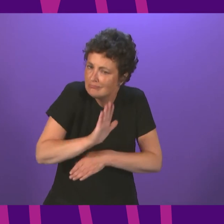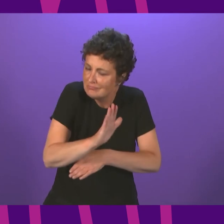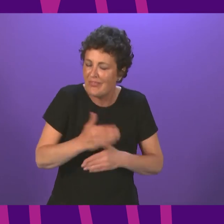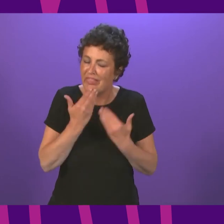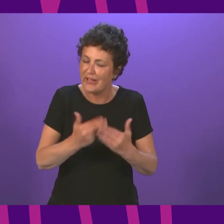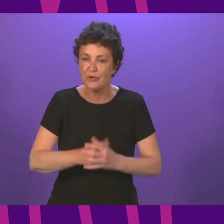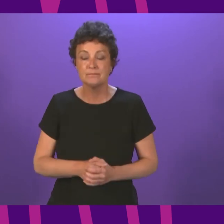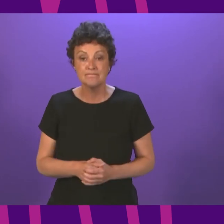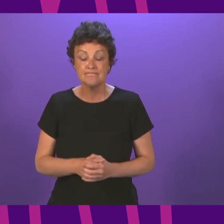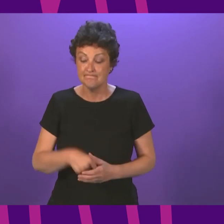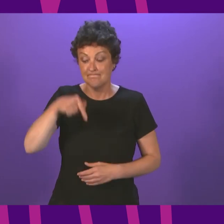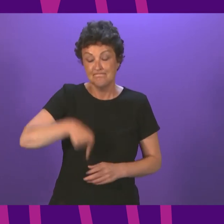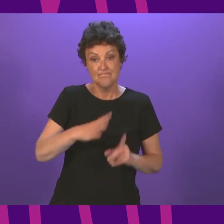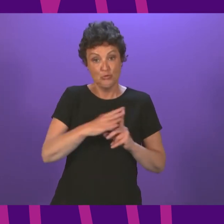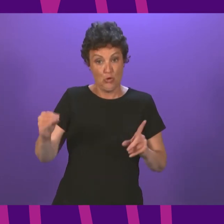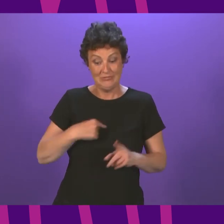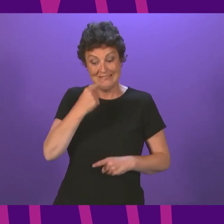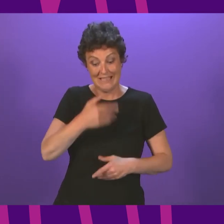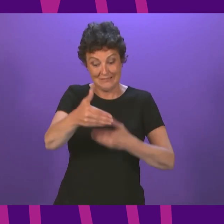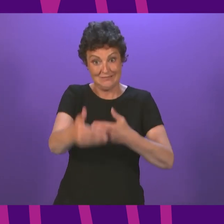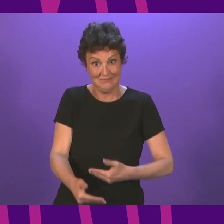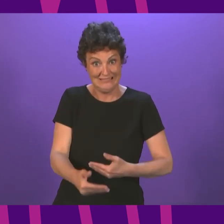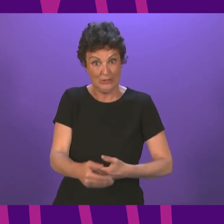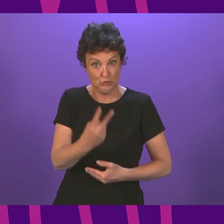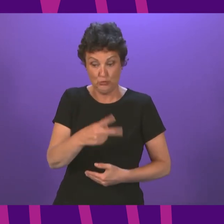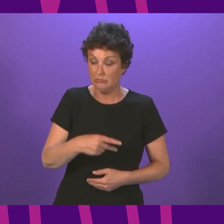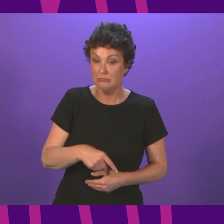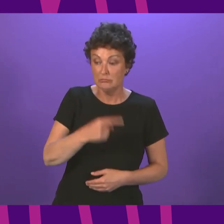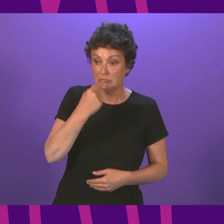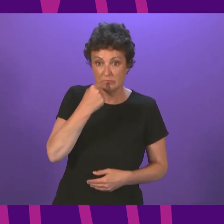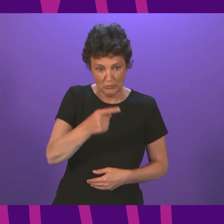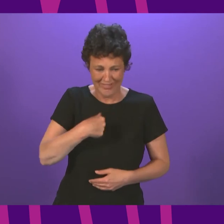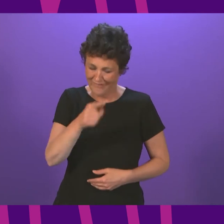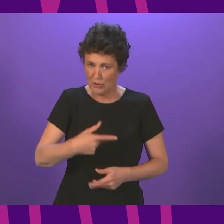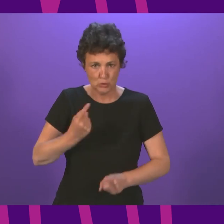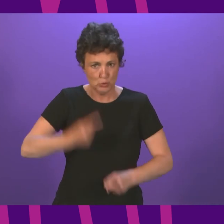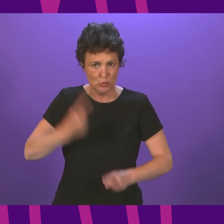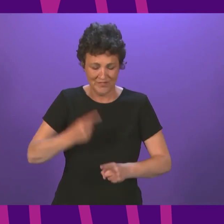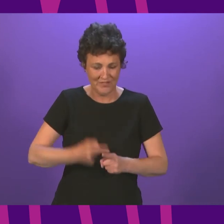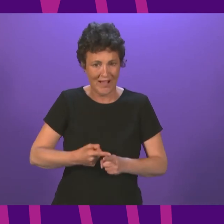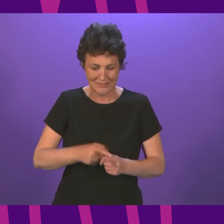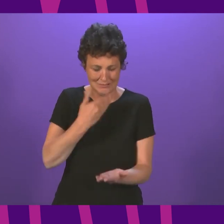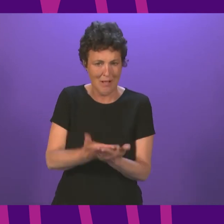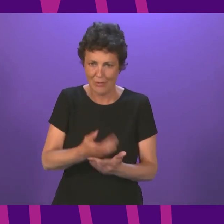I set out on Tuesday why we cannot support the bill as it stands, and our position has